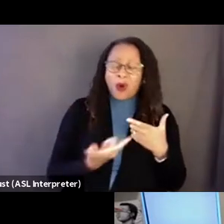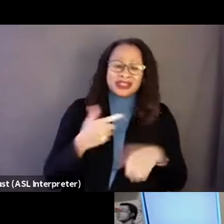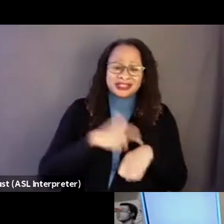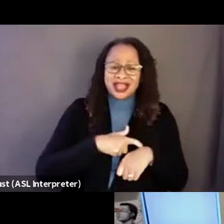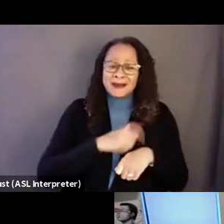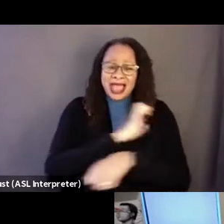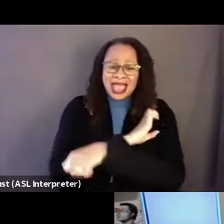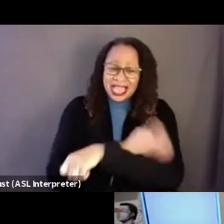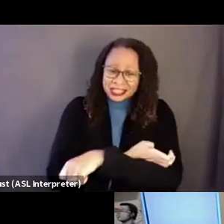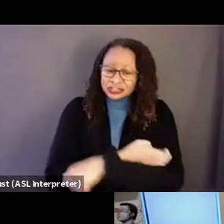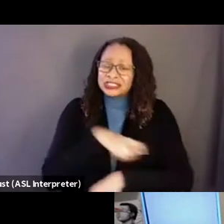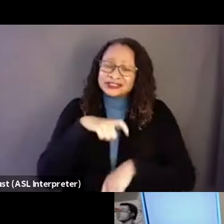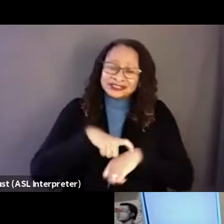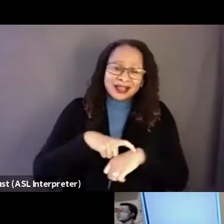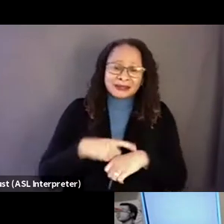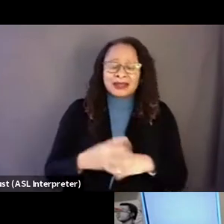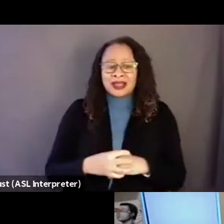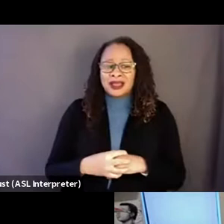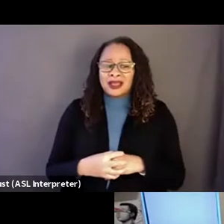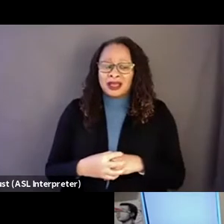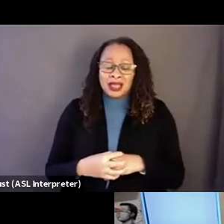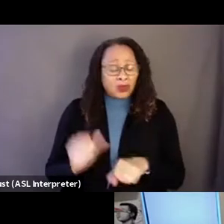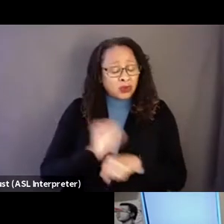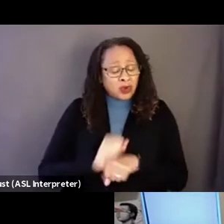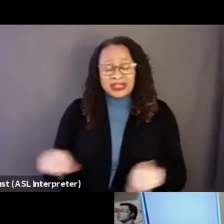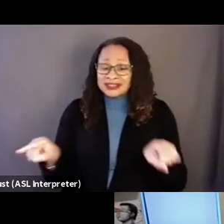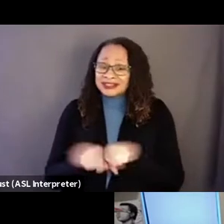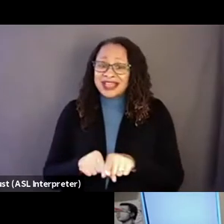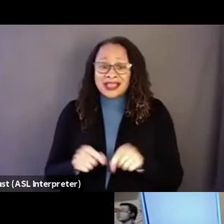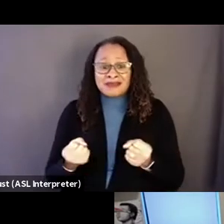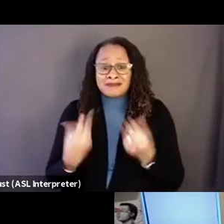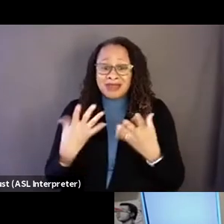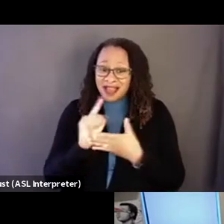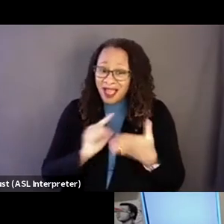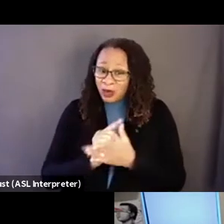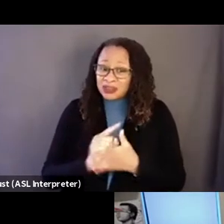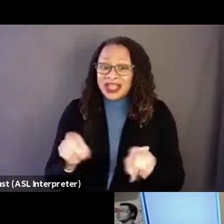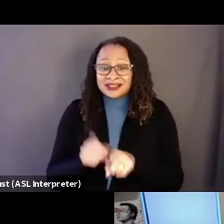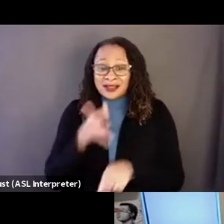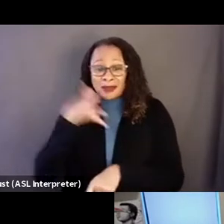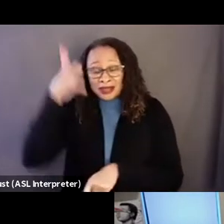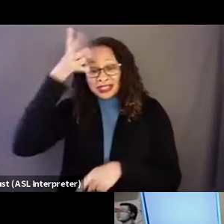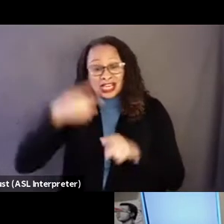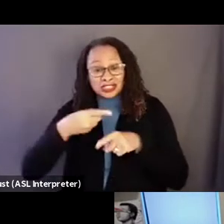and pretty much working as hard as these parents who have these odd-hour jobs to take care of their children.